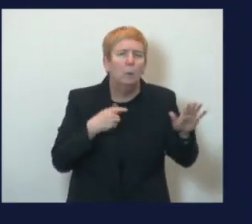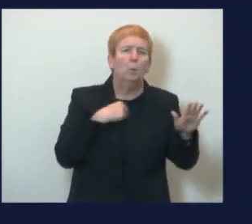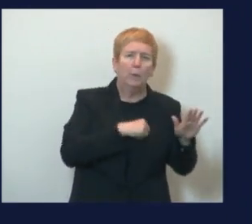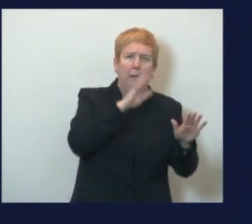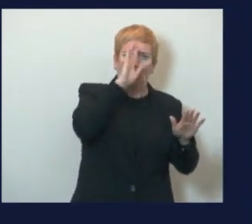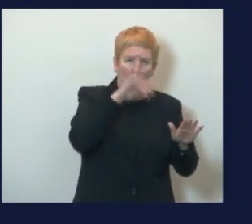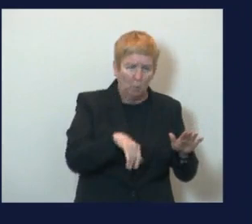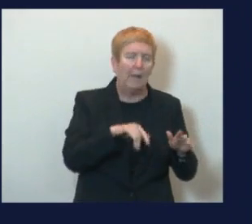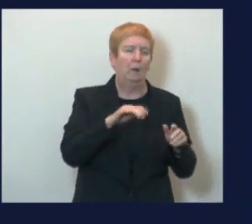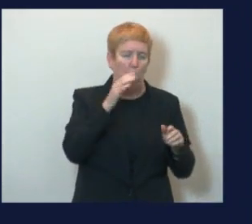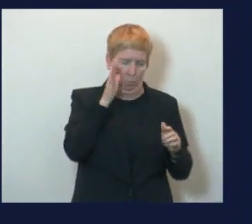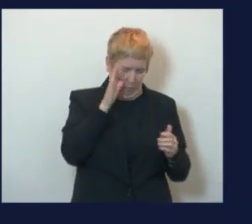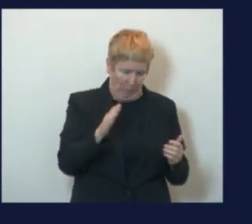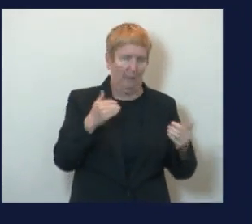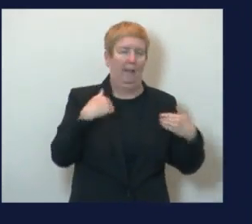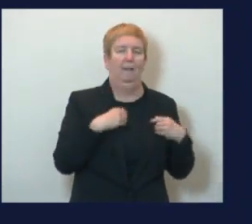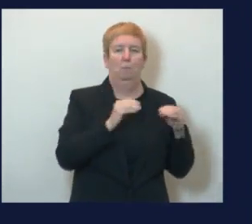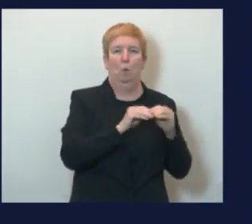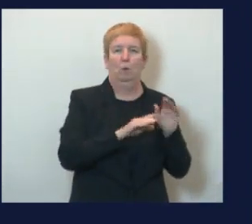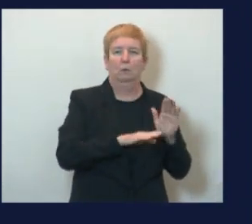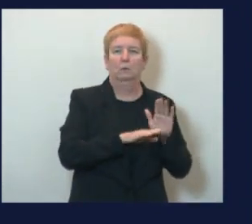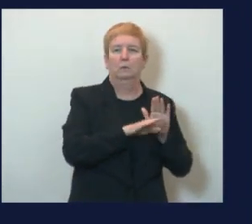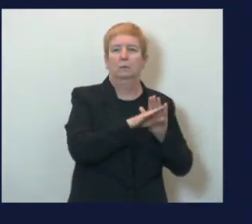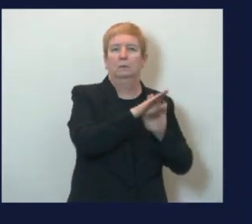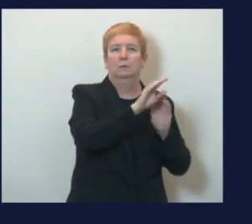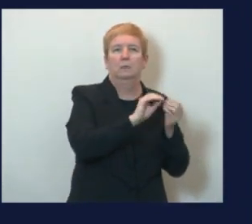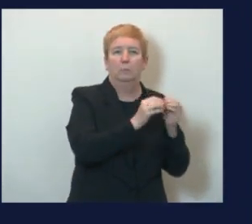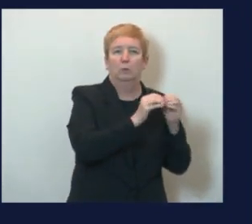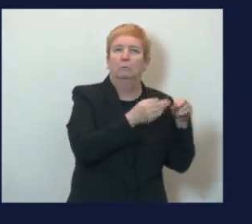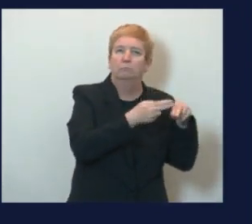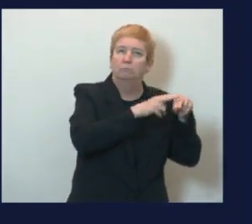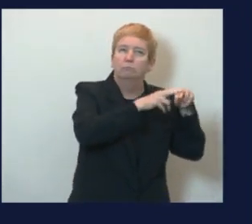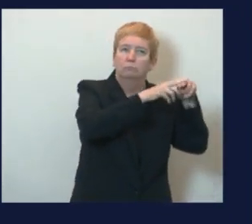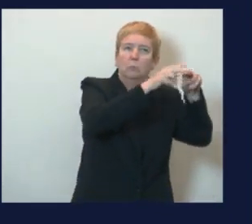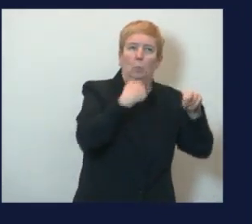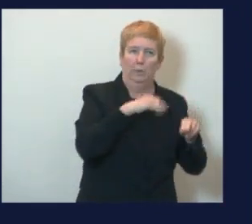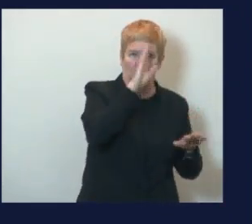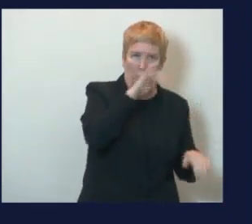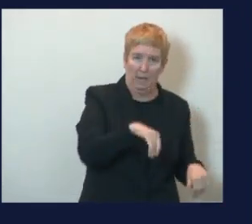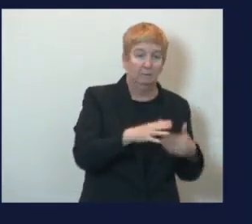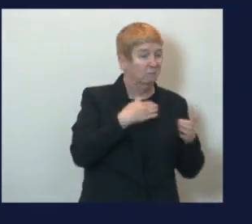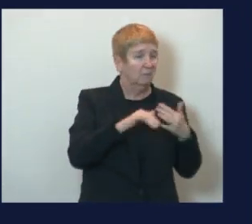PREPAREDNESS MEANS KNOWING WHAT’S GOING TO HAPPEN. WE ARE GOING TO SEE MORE CASES. EVEN WITHOUT RELAXING RESTRICTIONS.